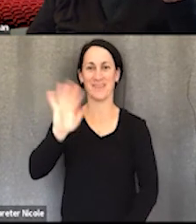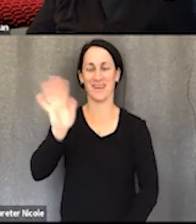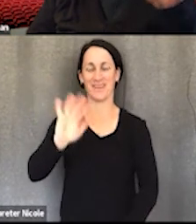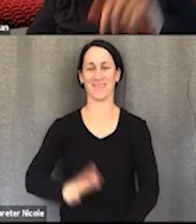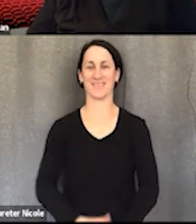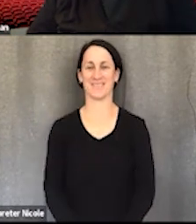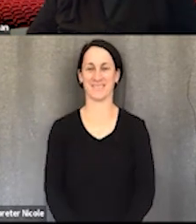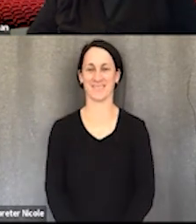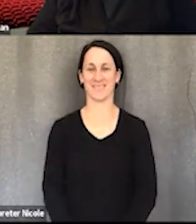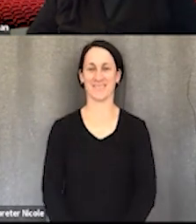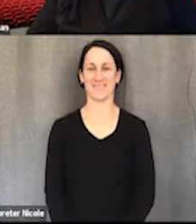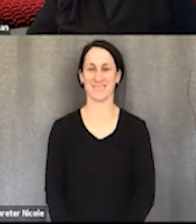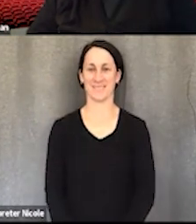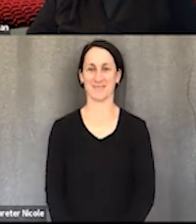Bye.